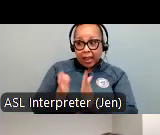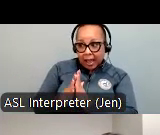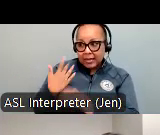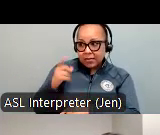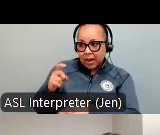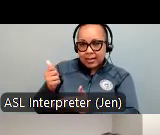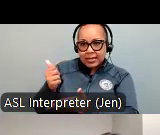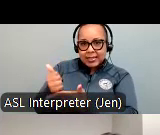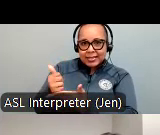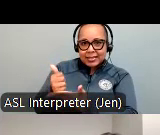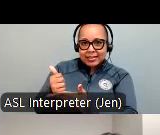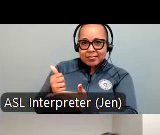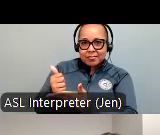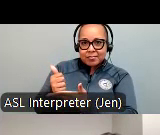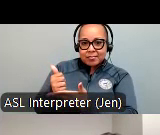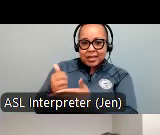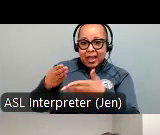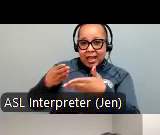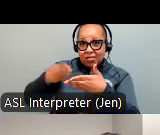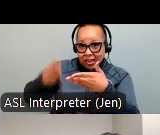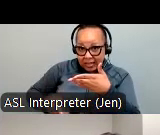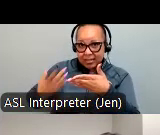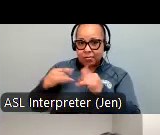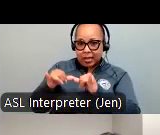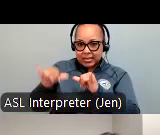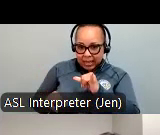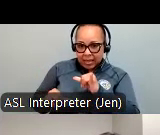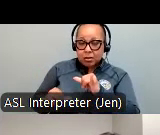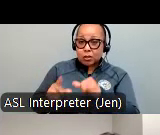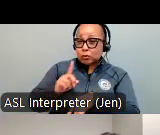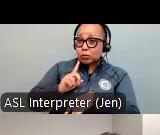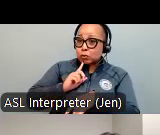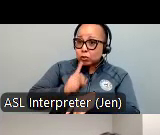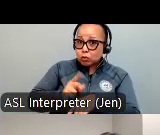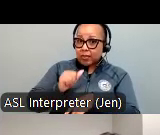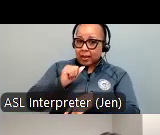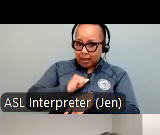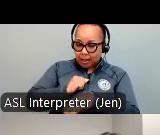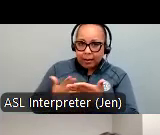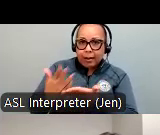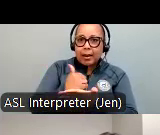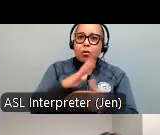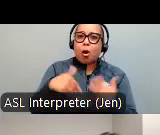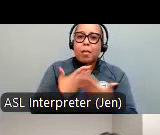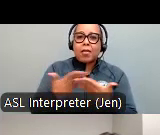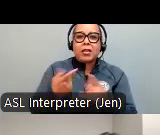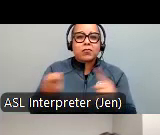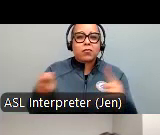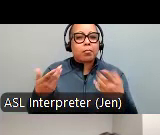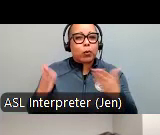assistance at the end of my stay, to ensure that I collected all my things from the room. I think